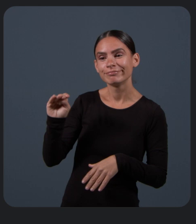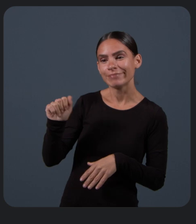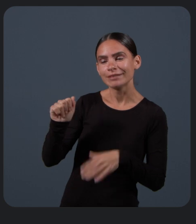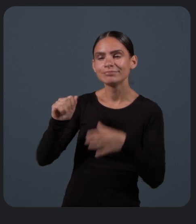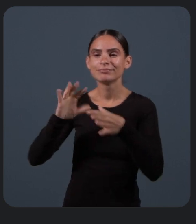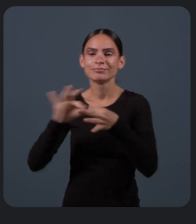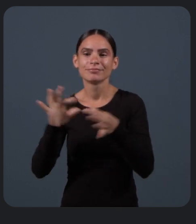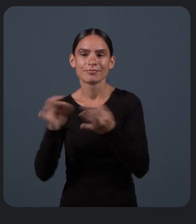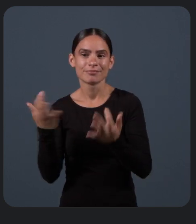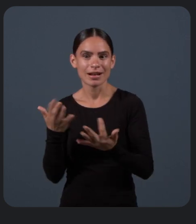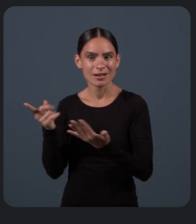Welcome, Francis.